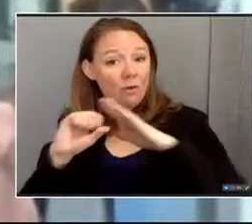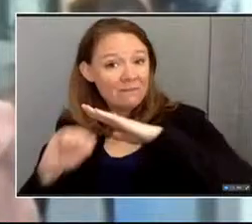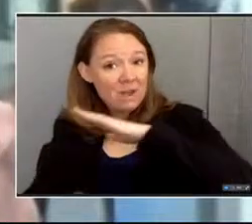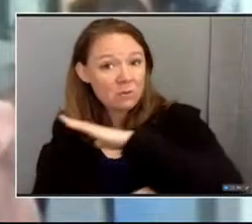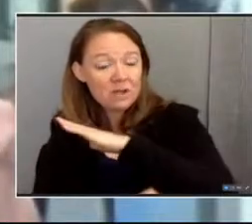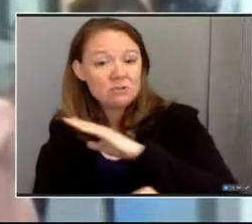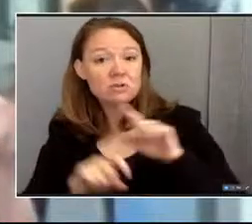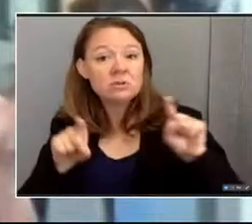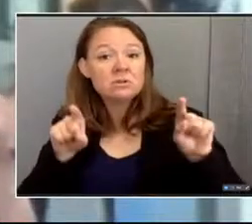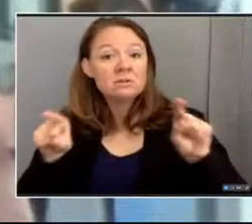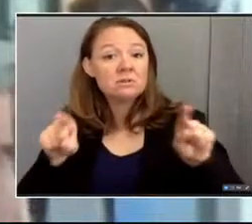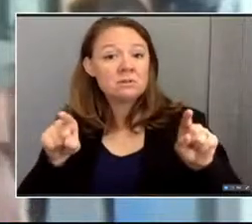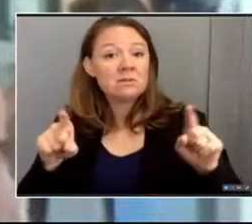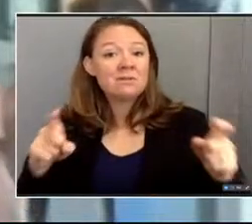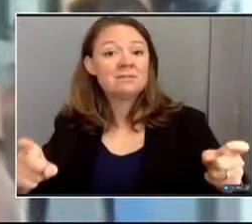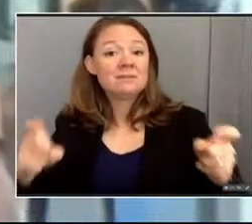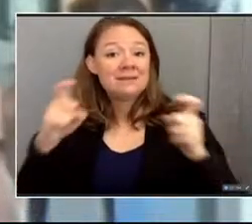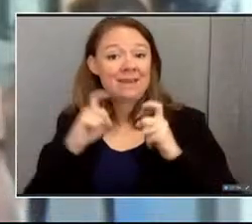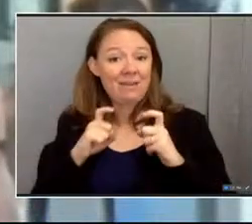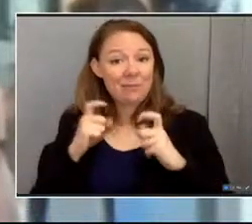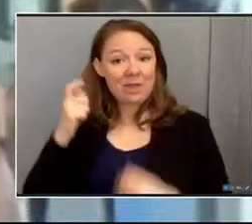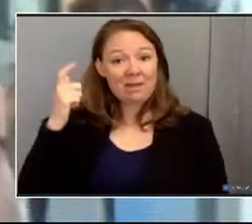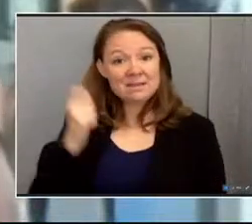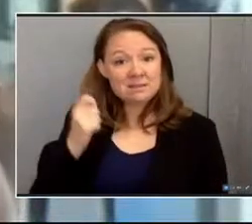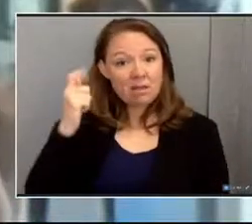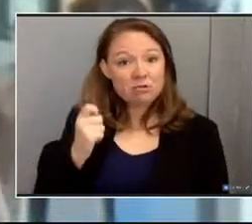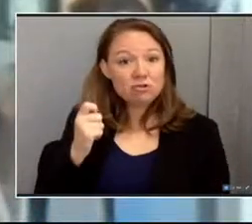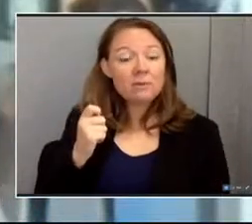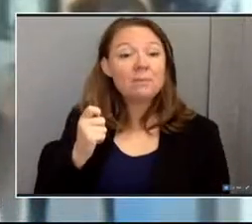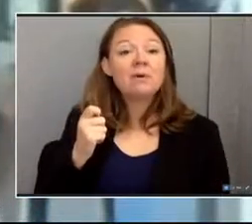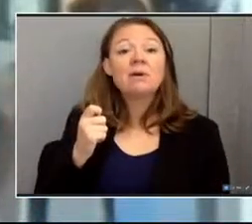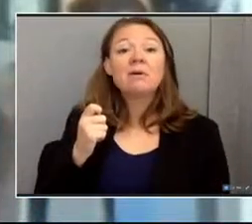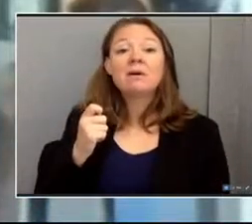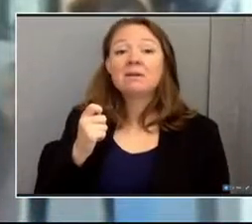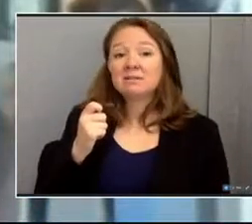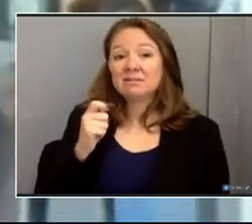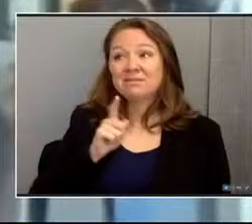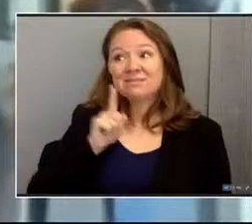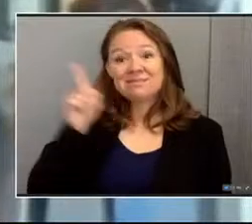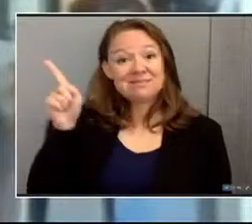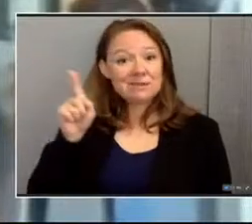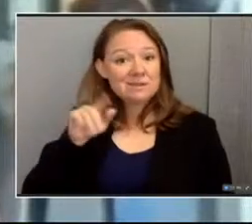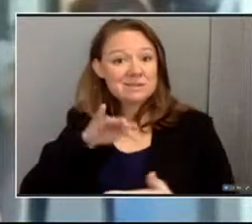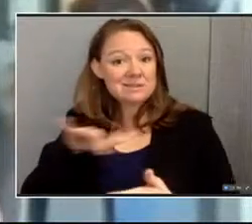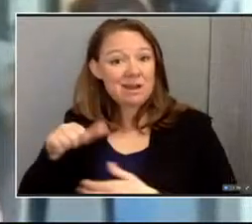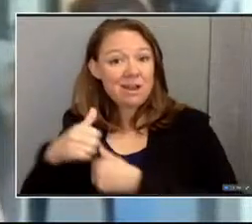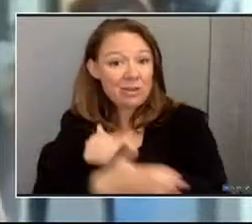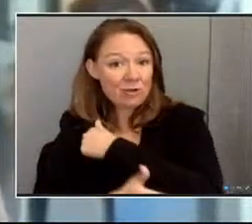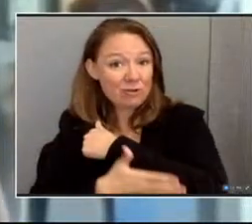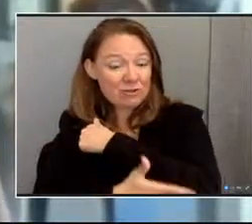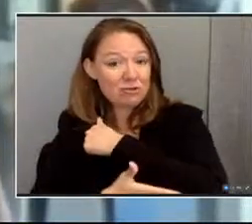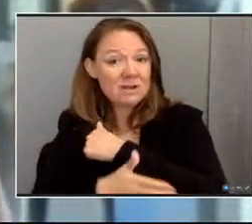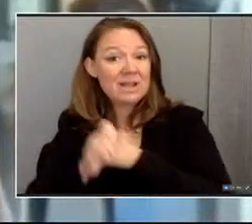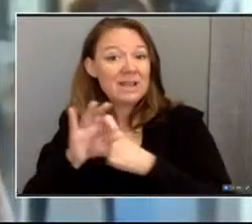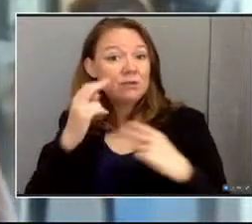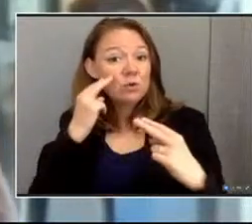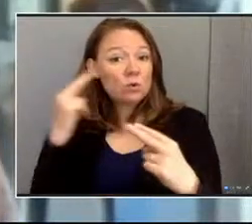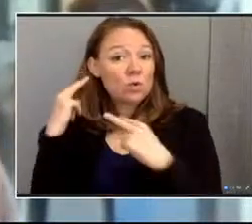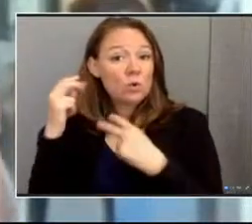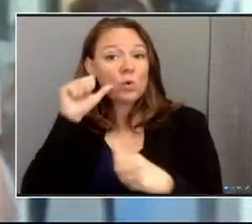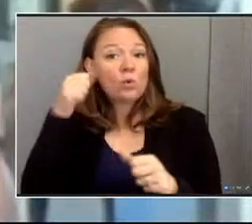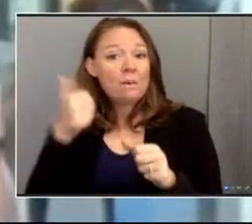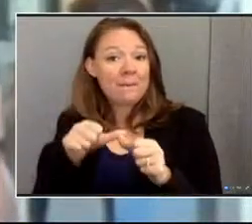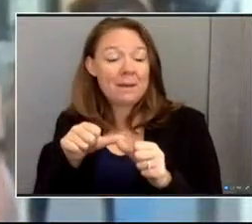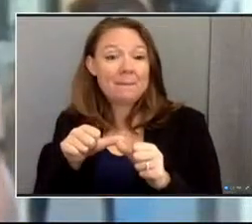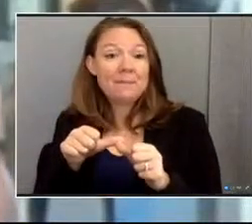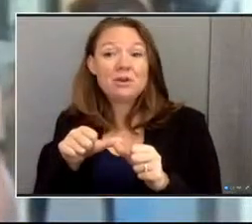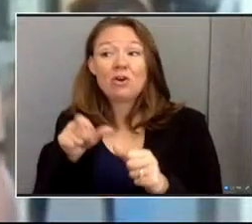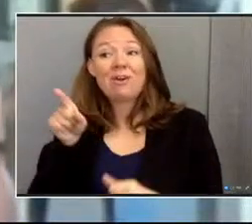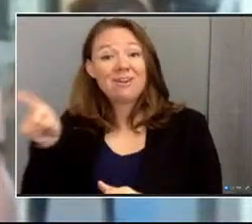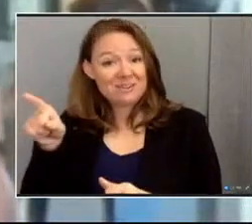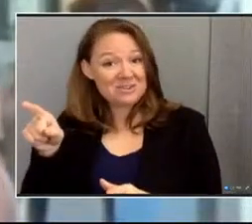to study abroad. Now, if you remember that early on Mr. Rolland Hayes suggested that I should study